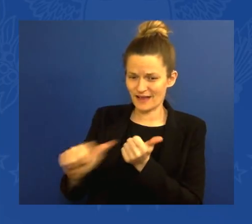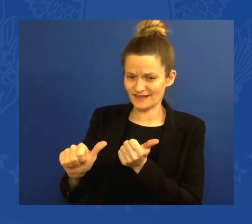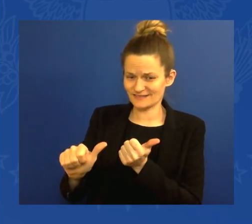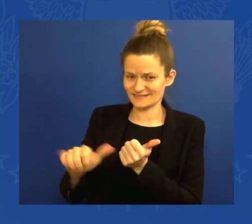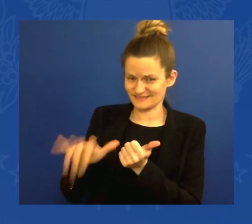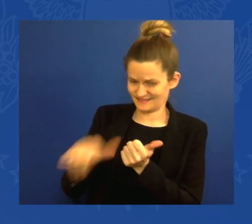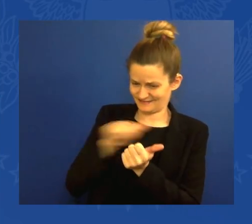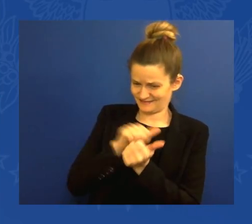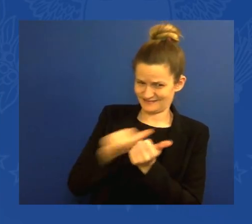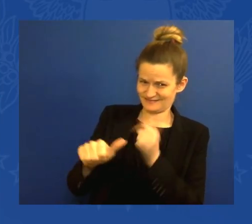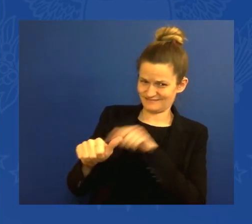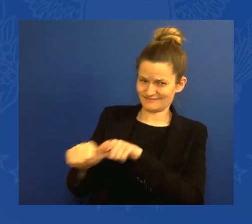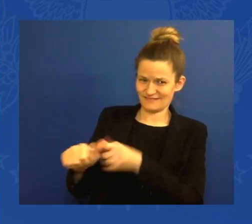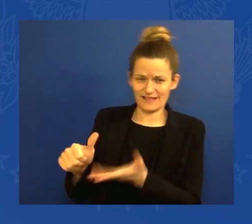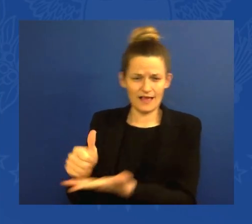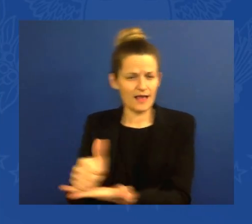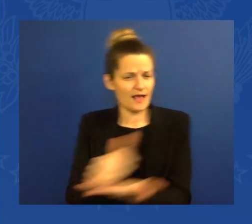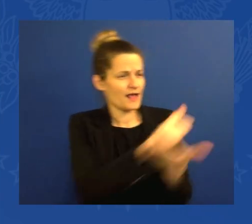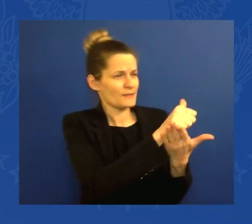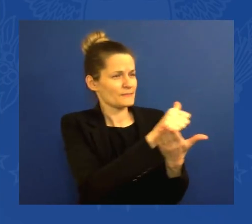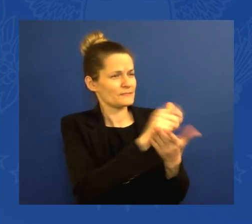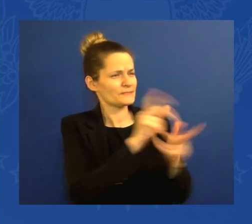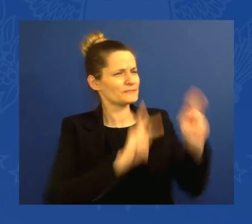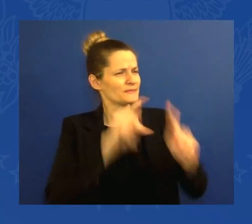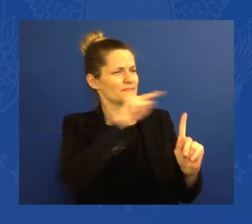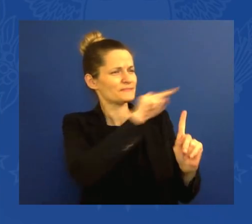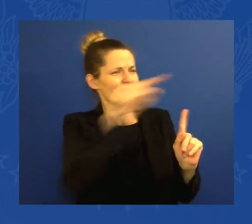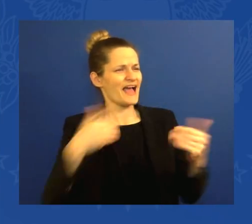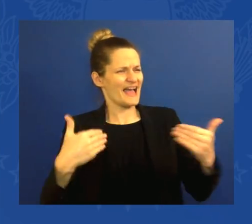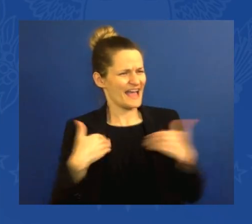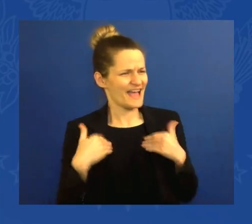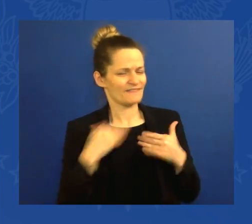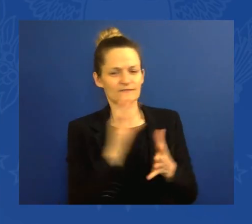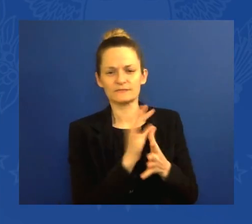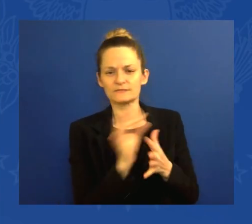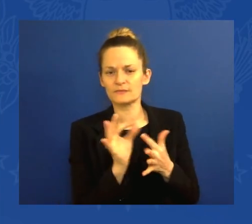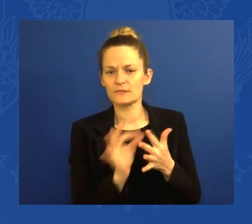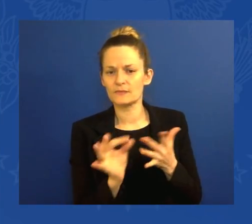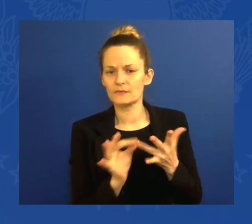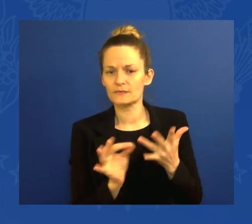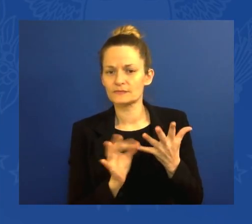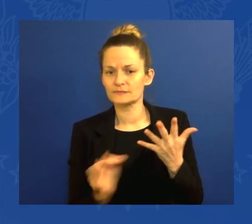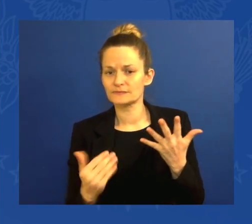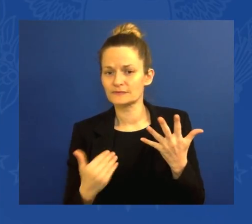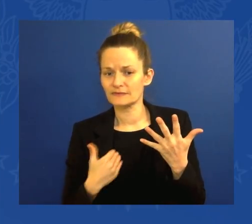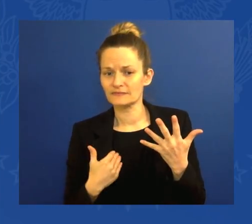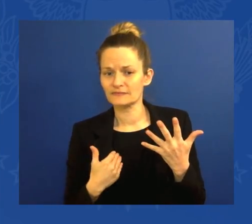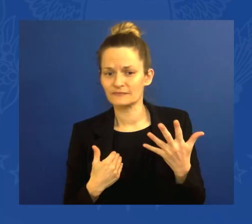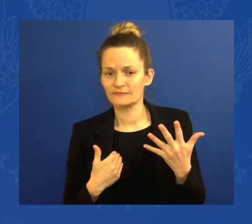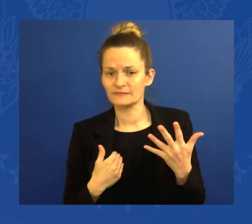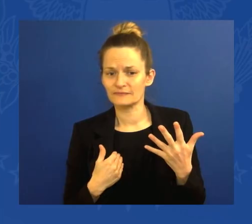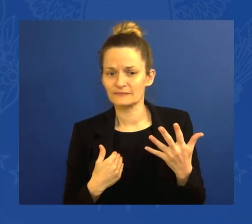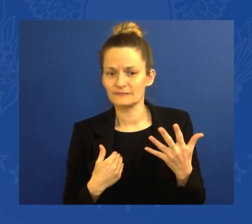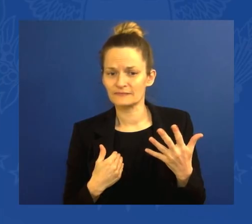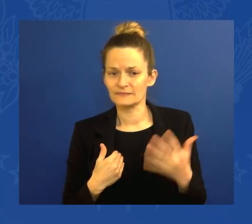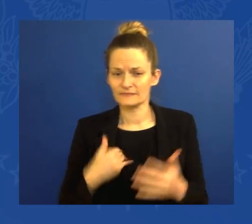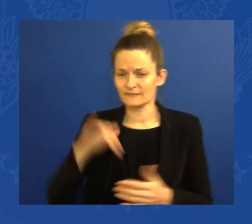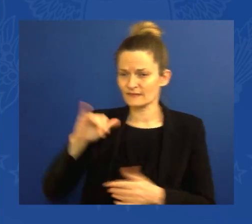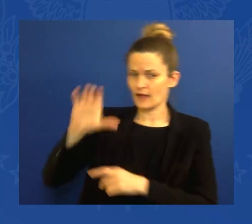And I also believe that this law will have a dual effect. It's going to help companies get on the right side of history and be more transparent.